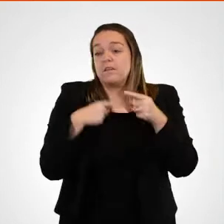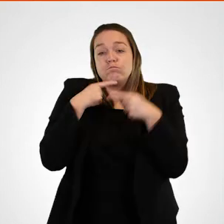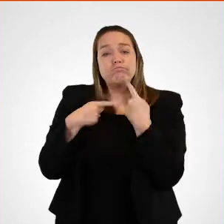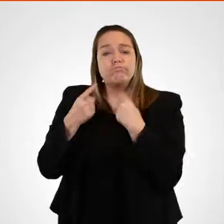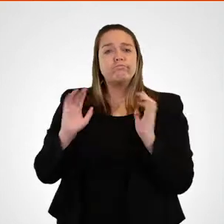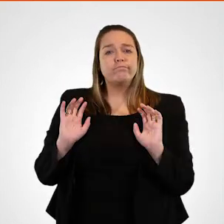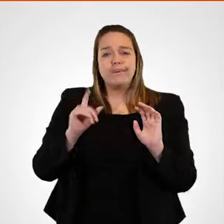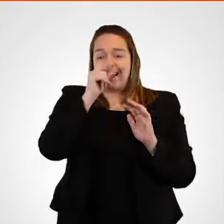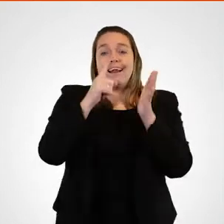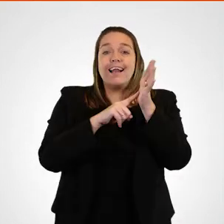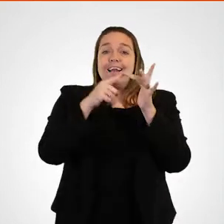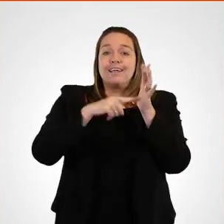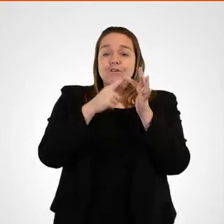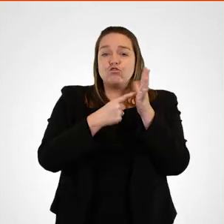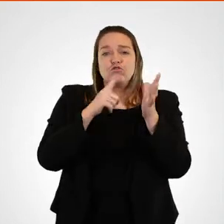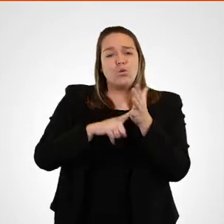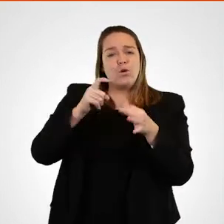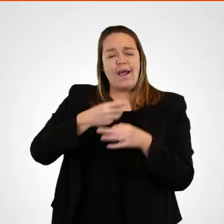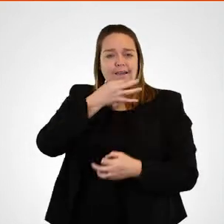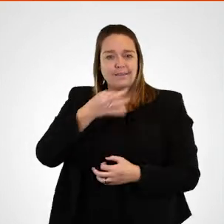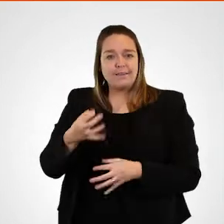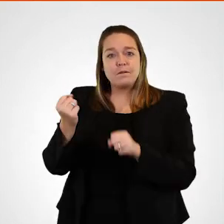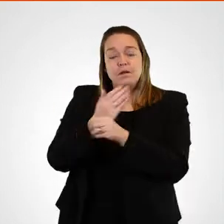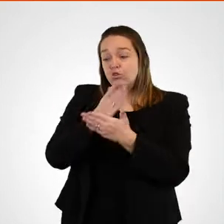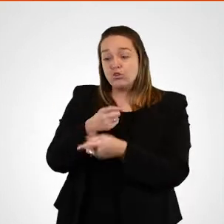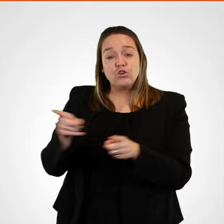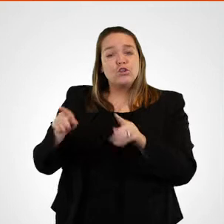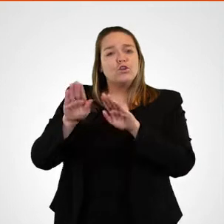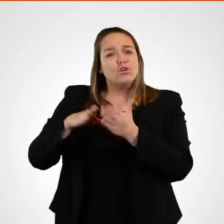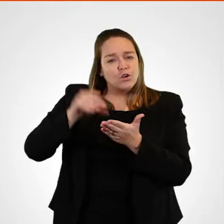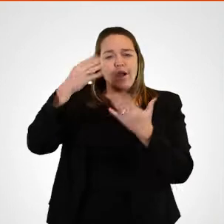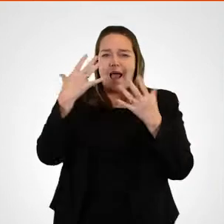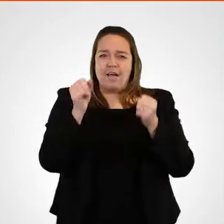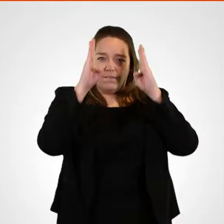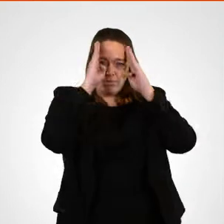You can ask literal questions so you make sure that they're focused and they know how to answer these little questions